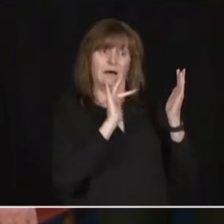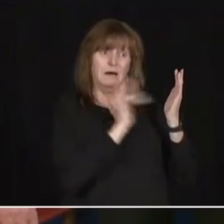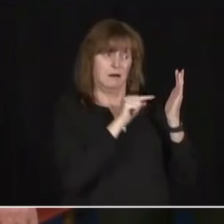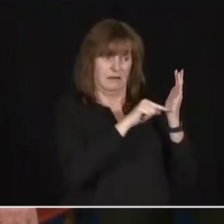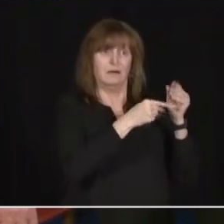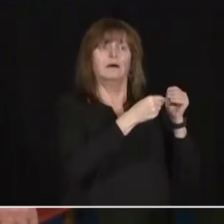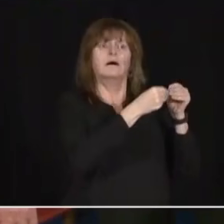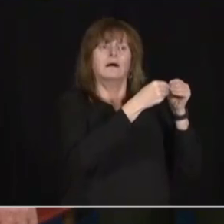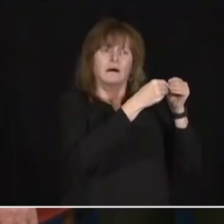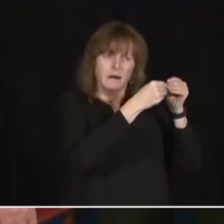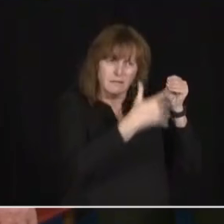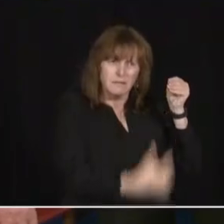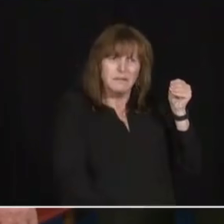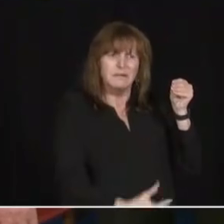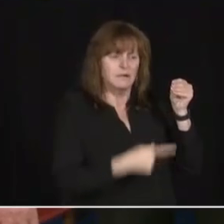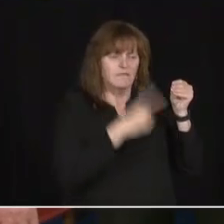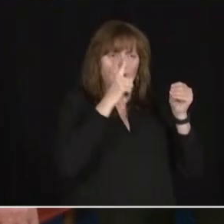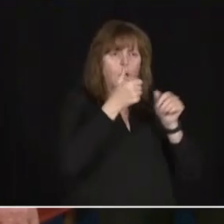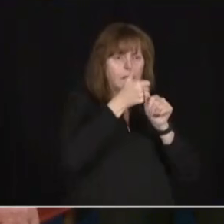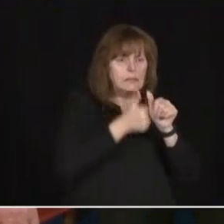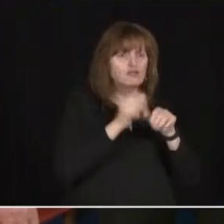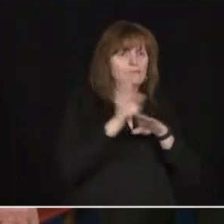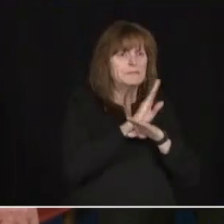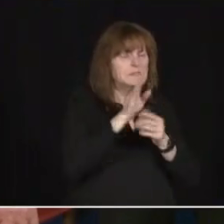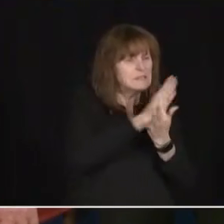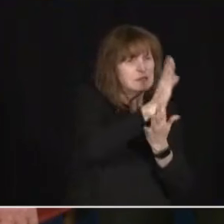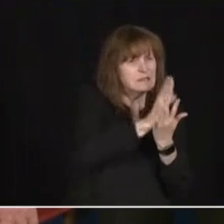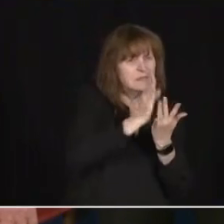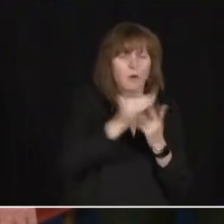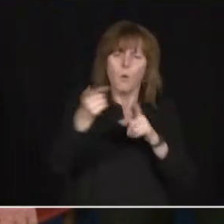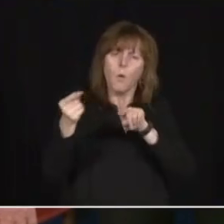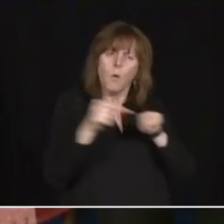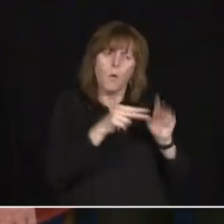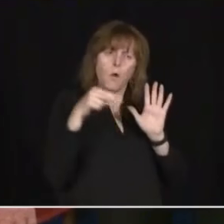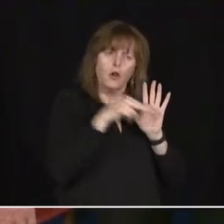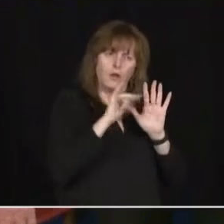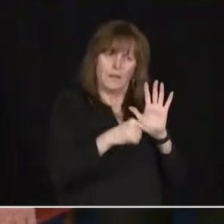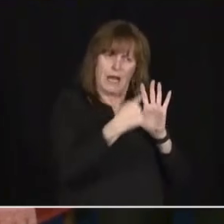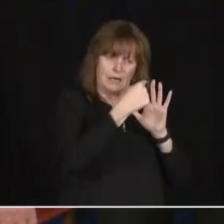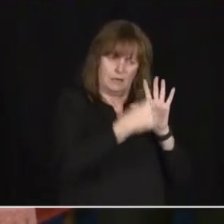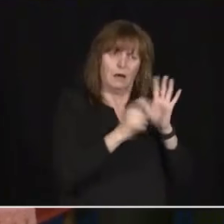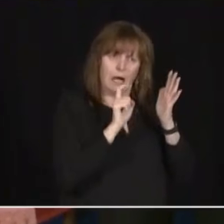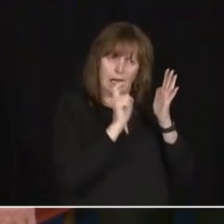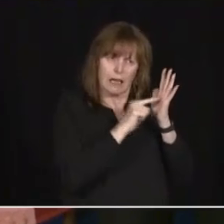This is a sector by sector set of guidelines. Start by doing there and understanding what